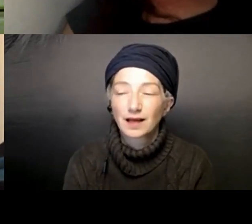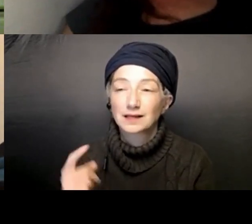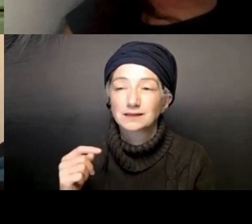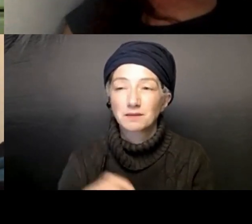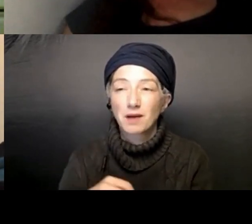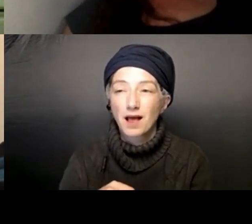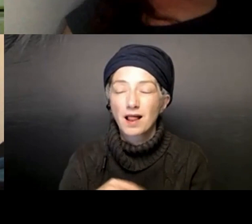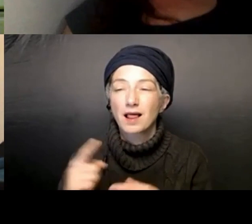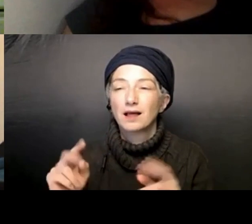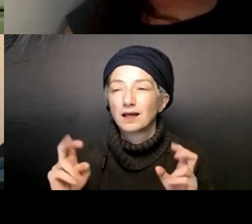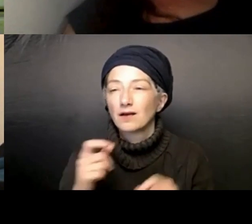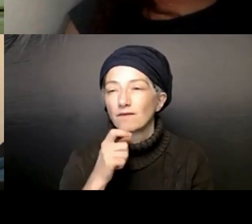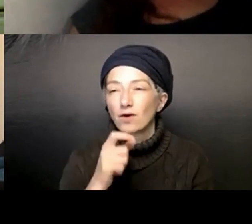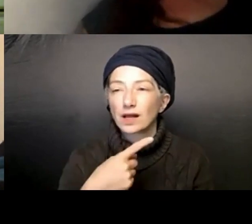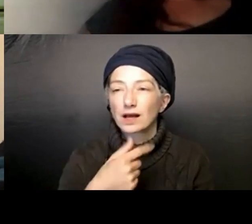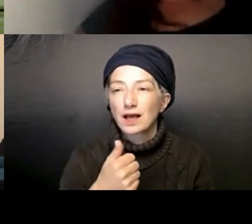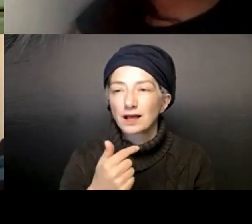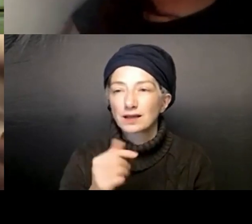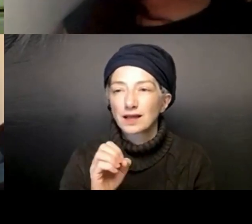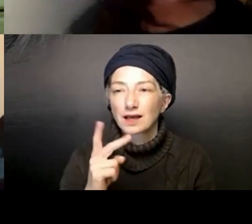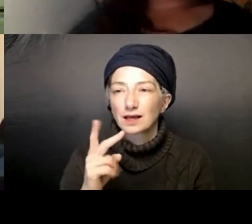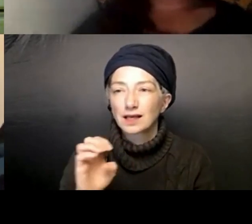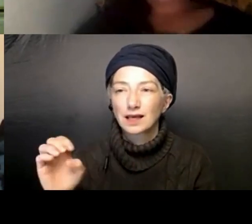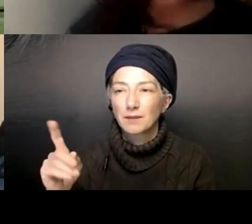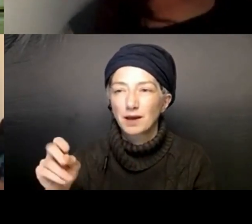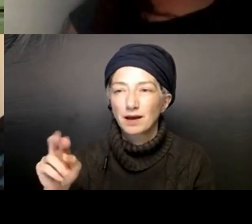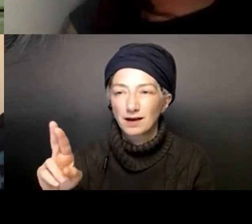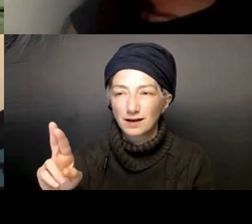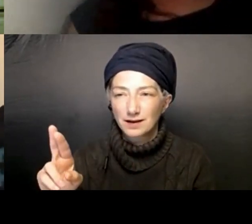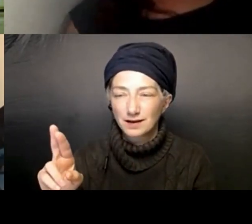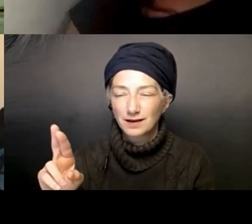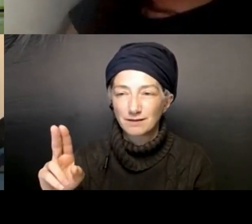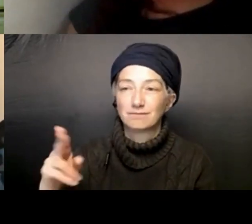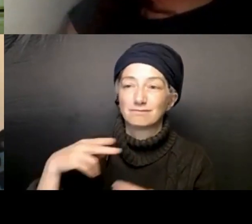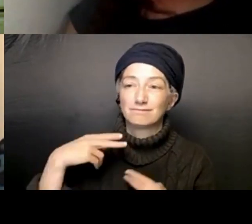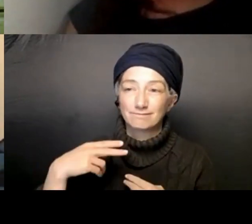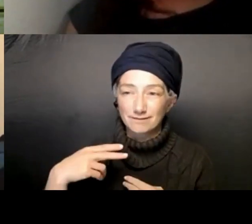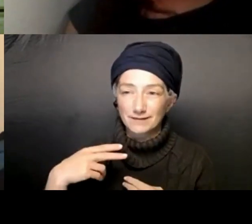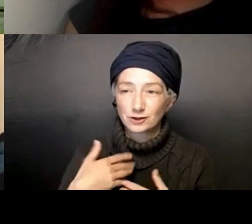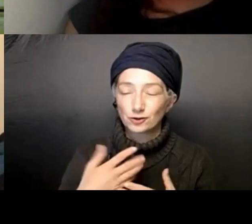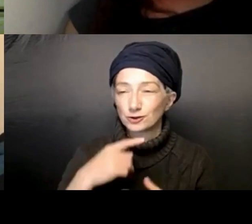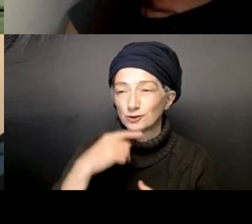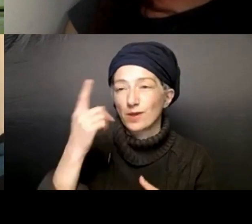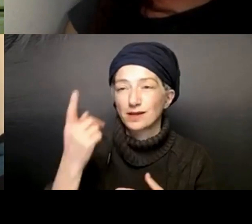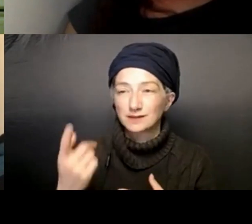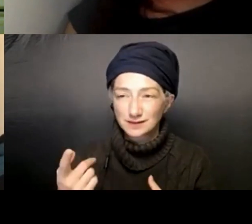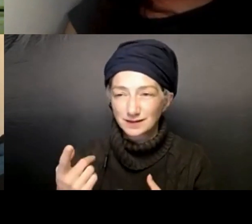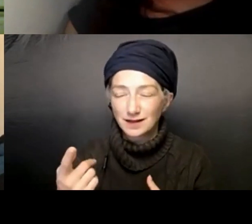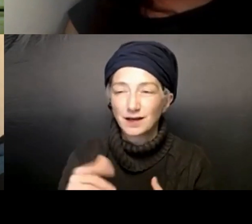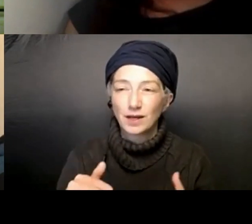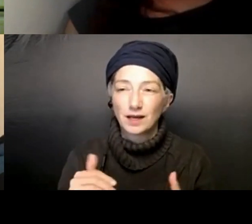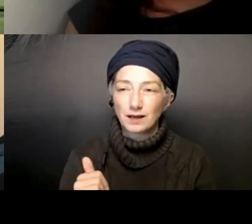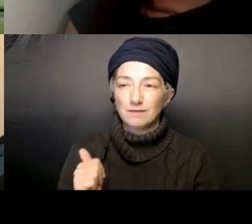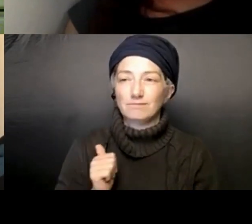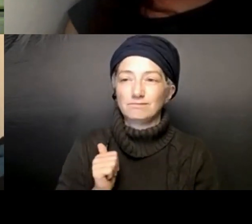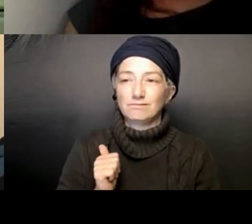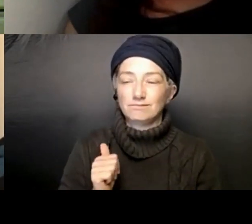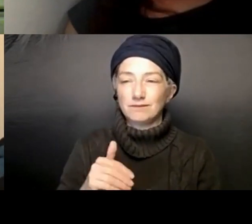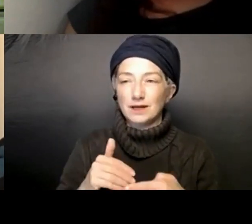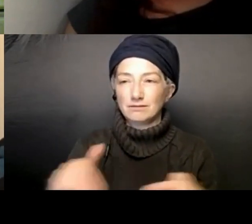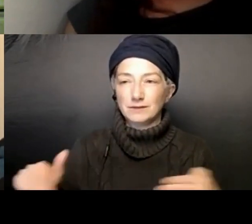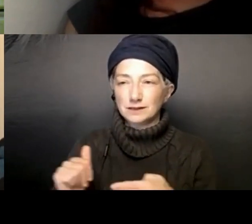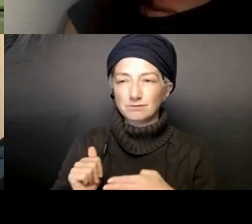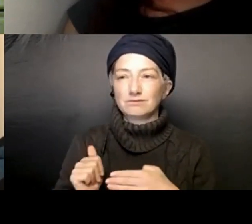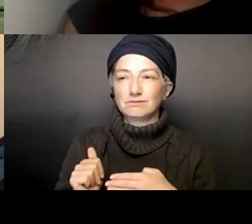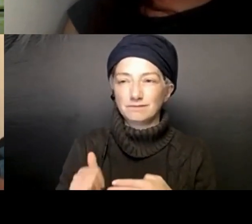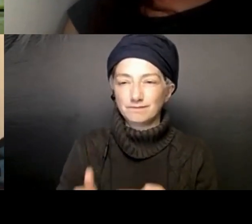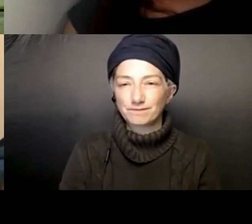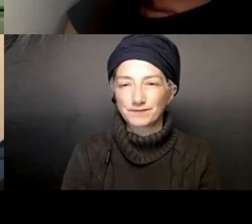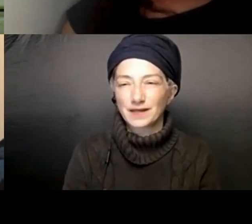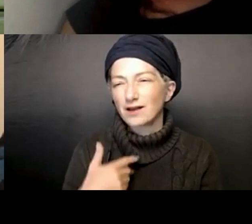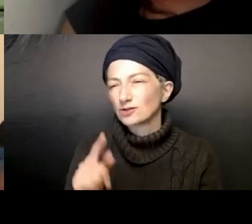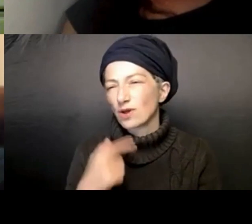and I was actually proud. (jokingly) No. Yeah... I wanted to say something else, but now I forgot. Carry on.